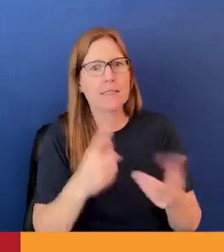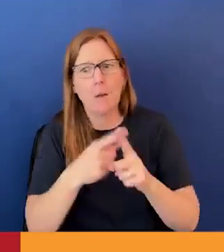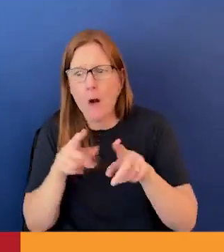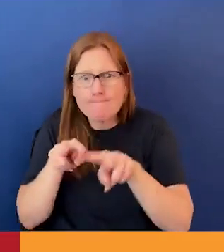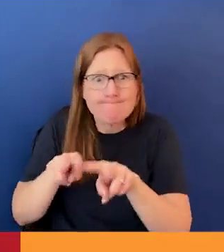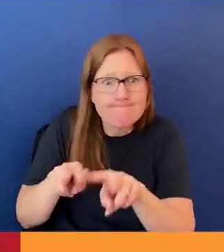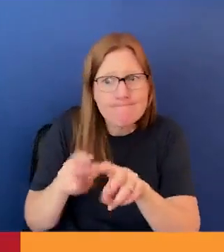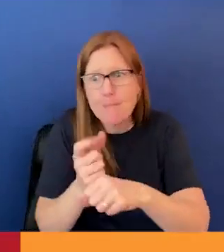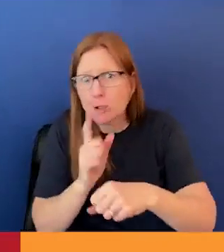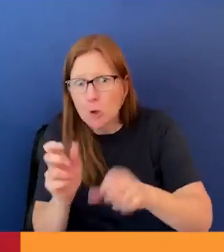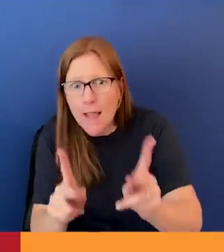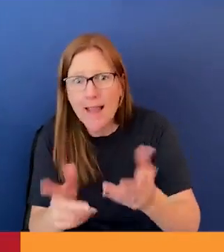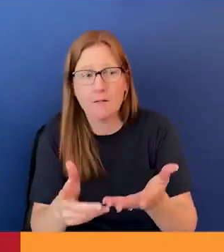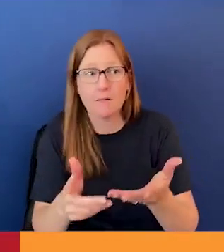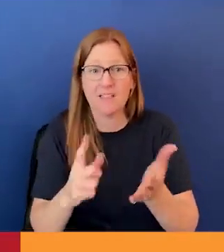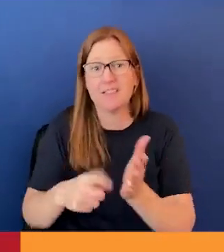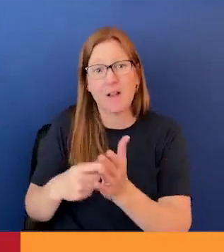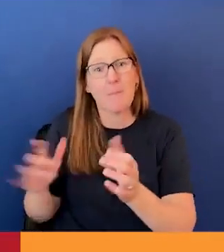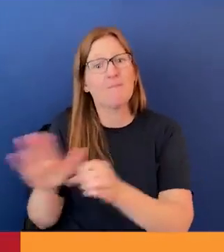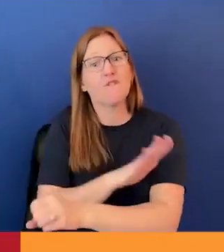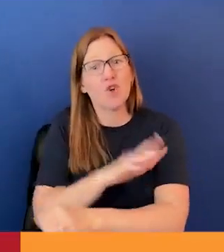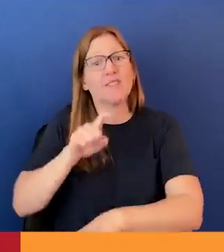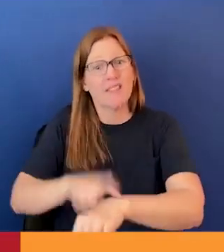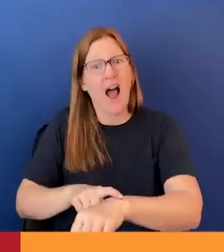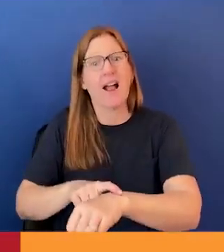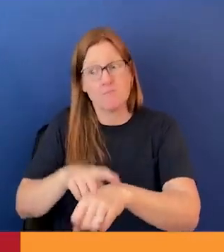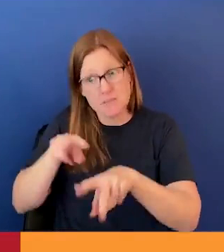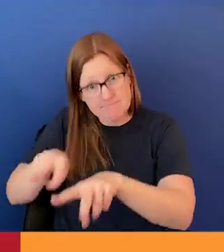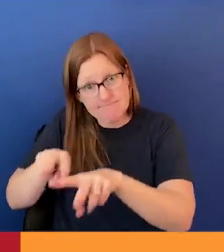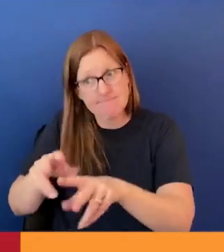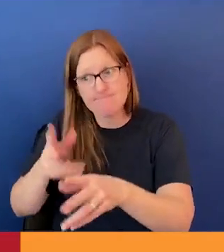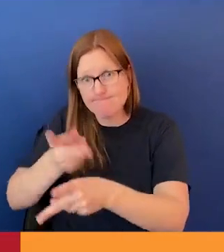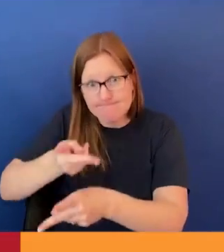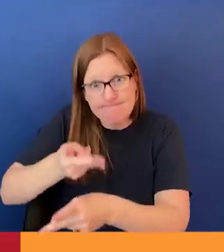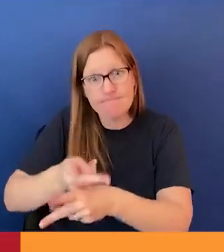to full-time care in someone's home 24 hours a day, seven days a week.